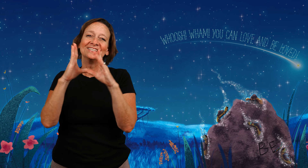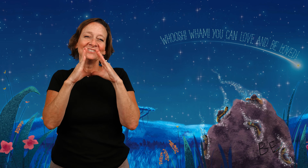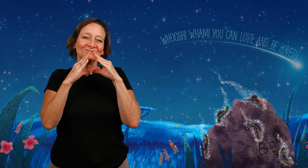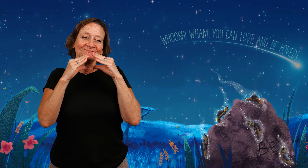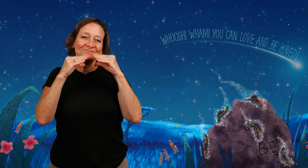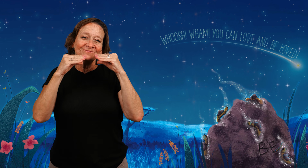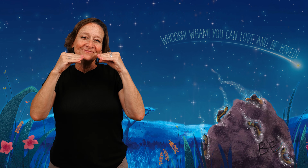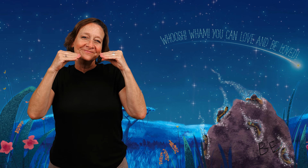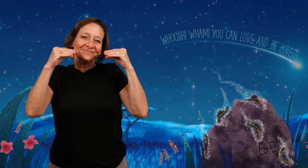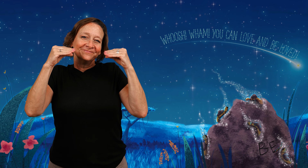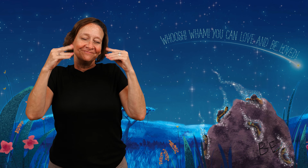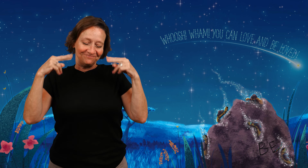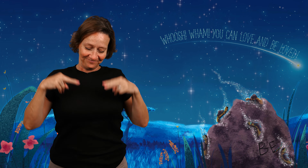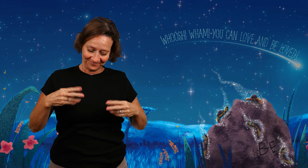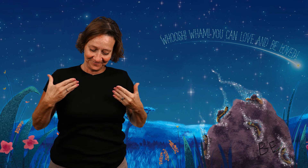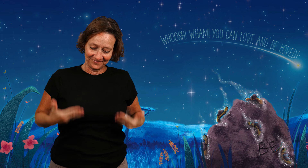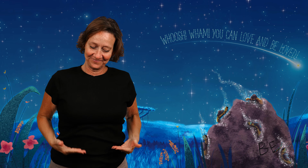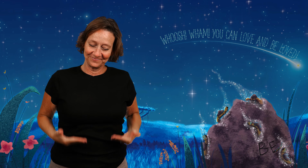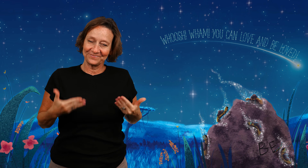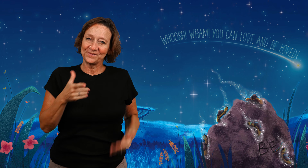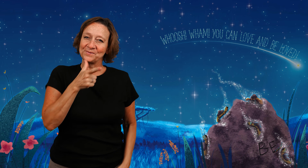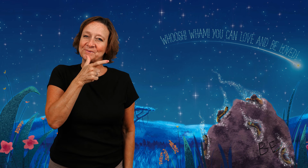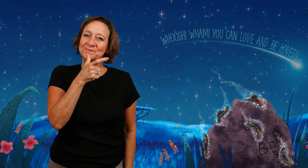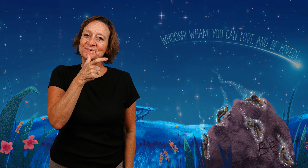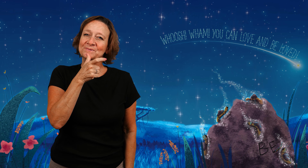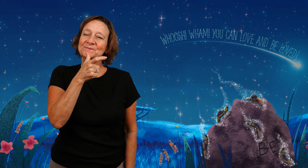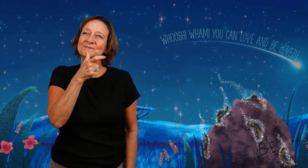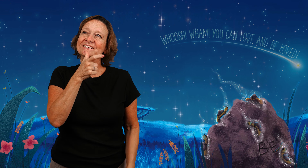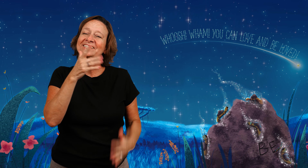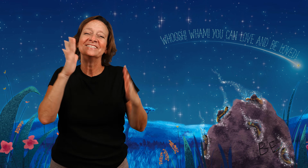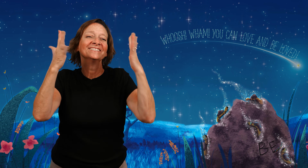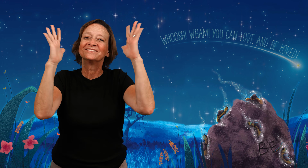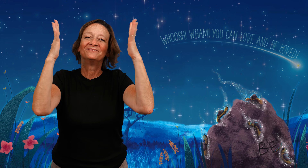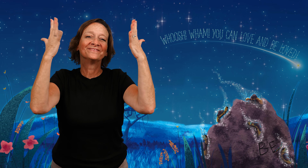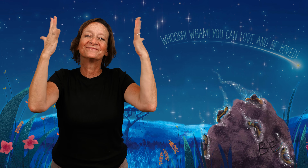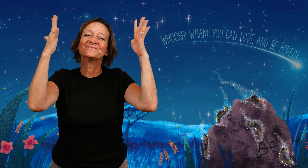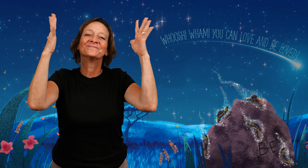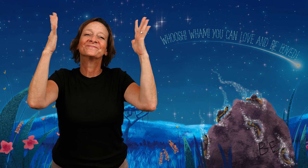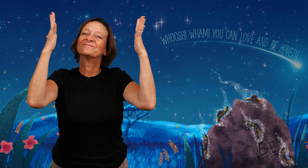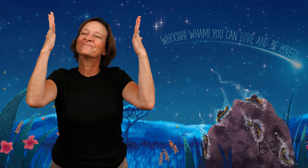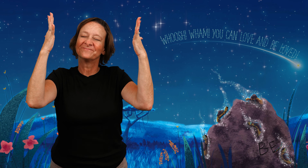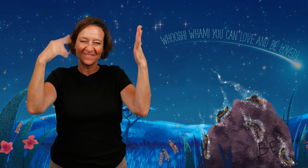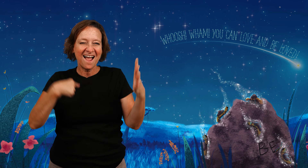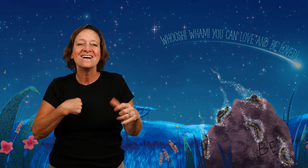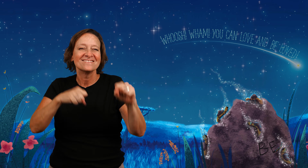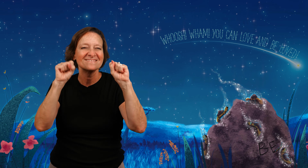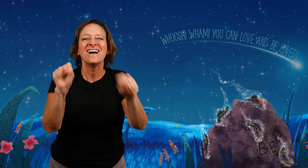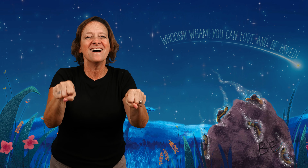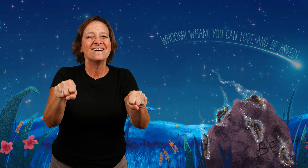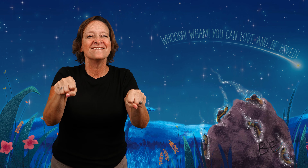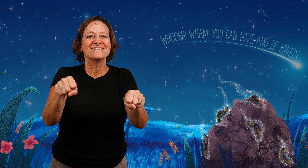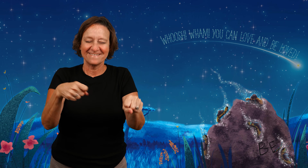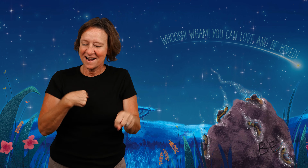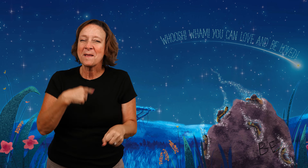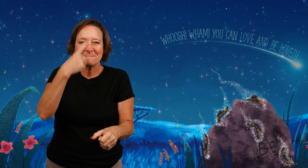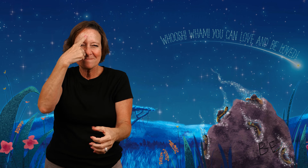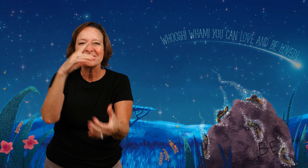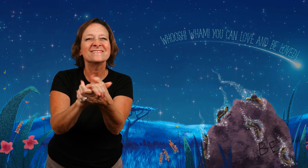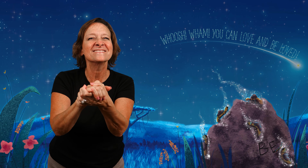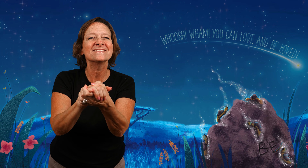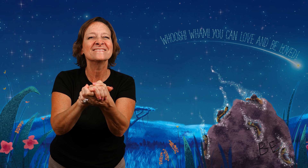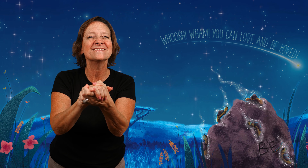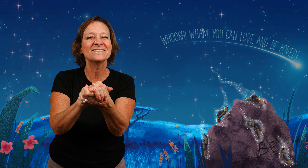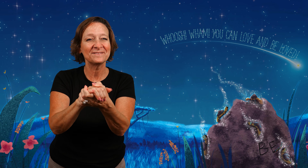smiled big in who she is and clapped, “But I can! I believe.”